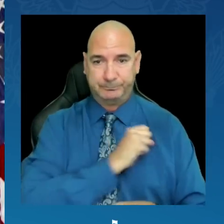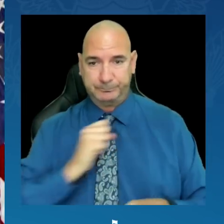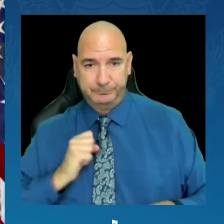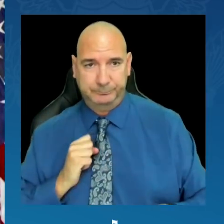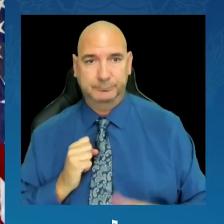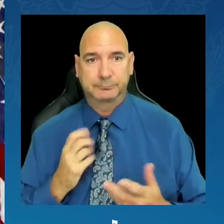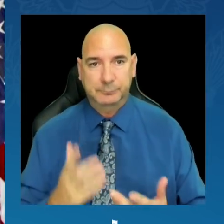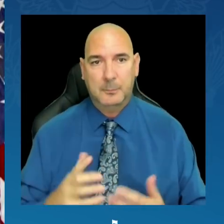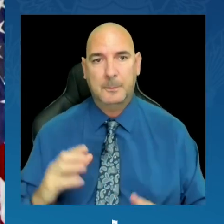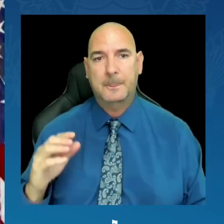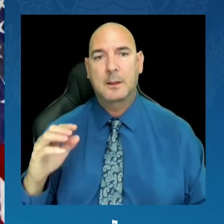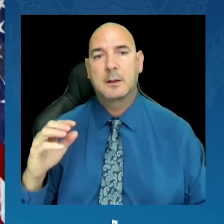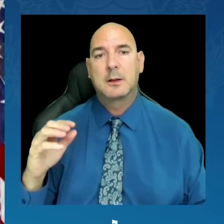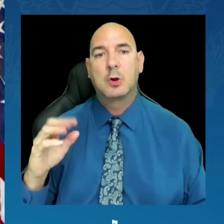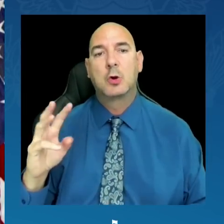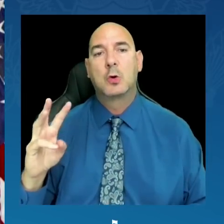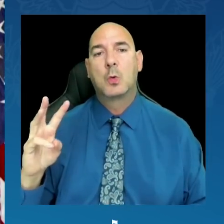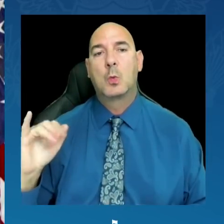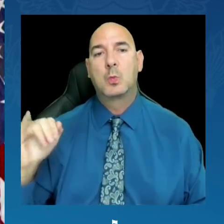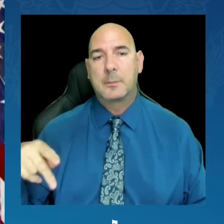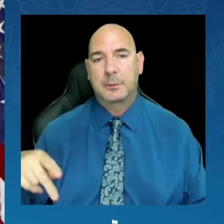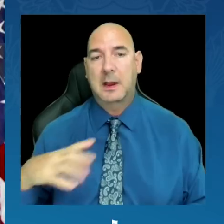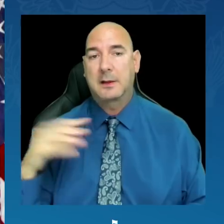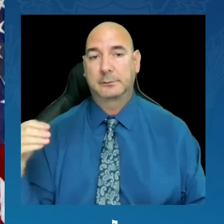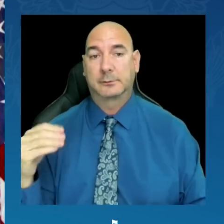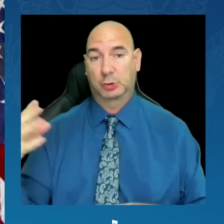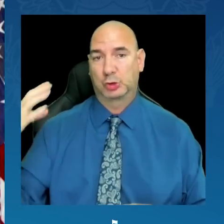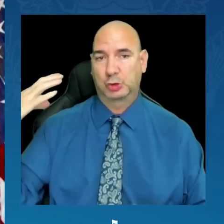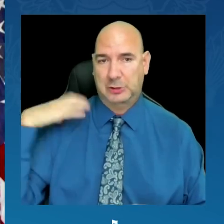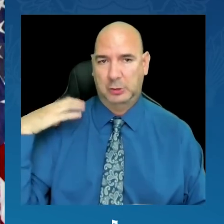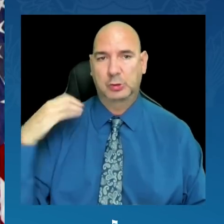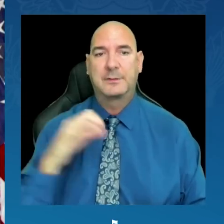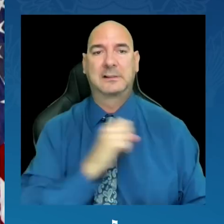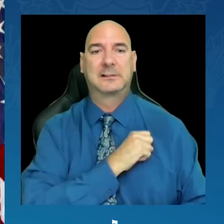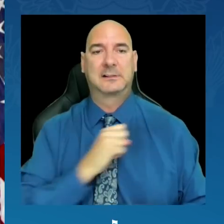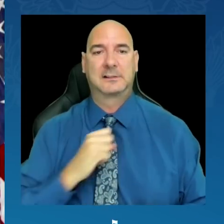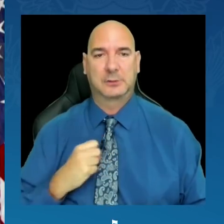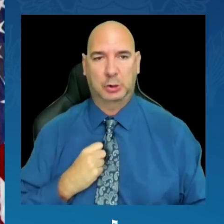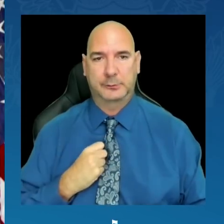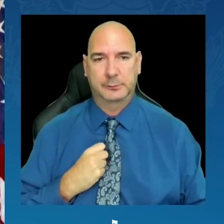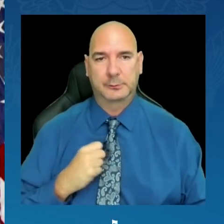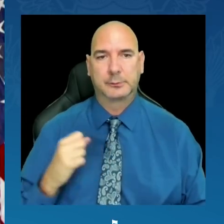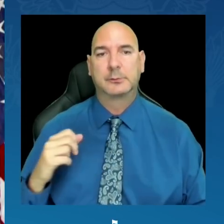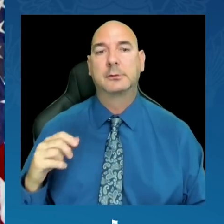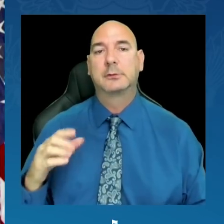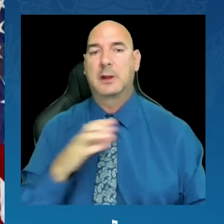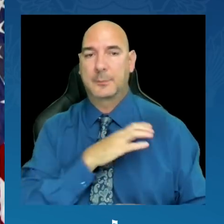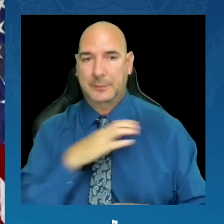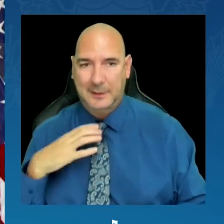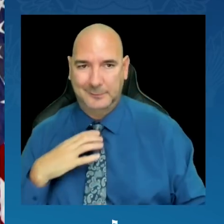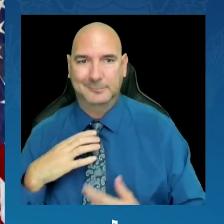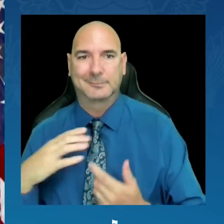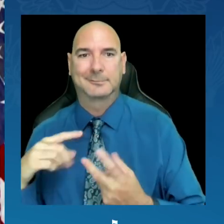the chair of the Senate Judiciary Committee and the lead Senate sponsor of the critical maternal health legislation